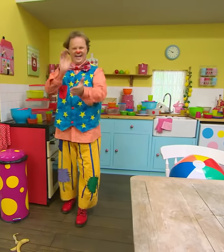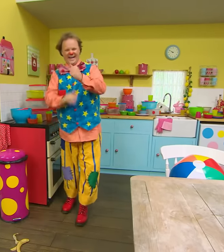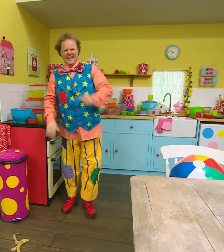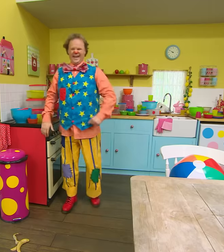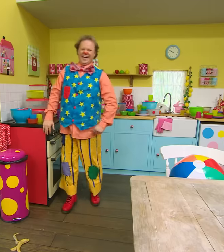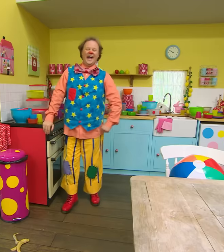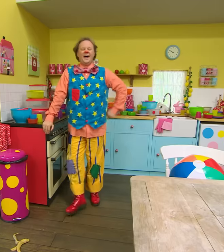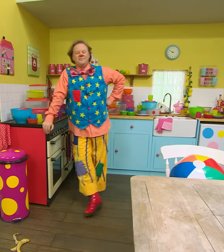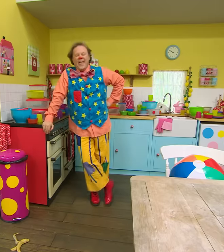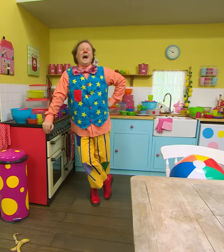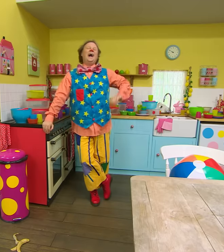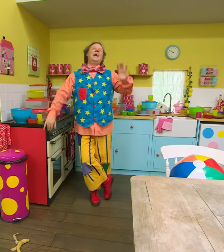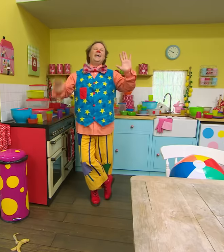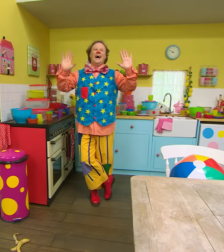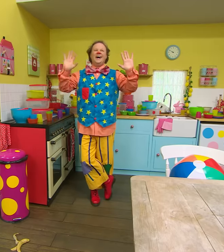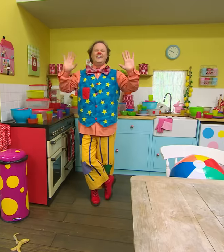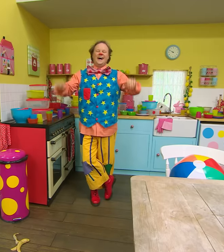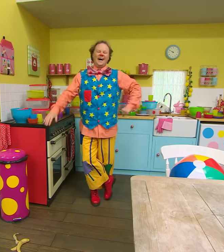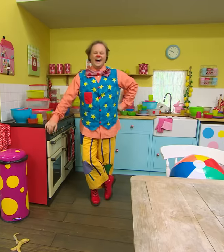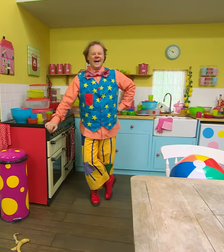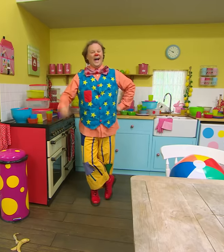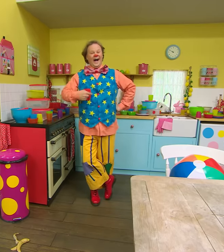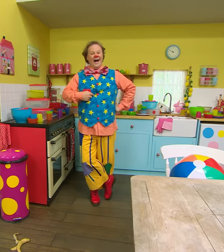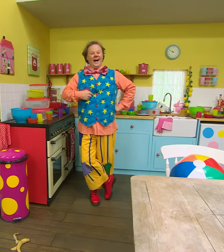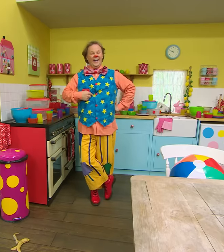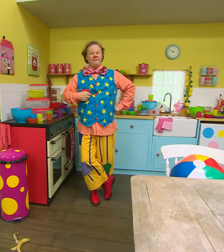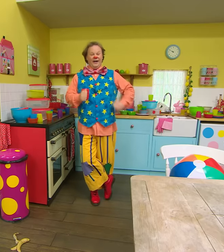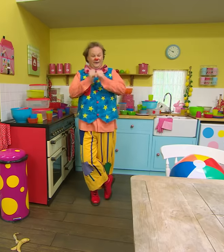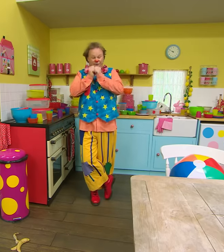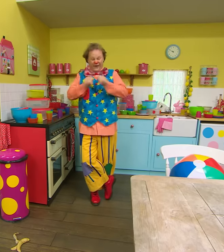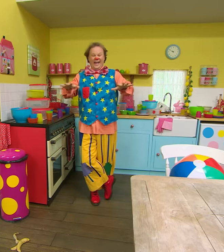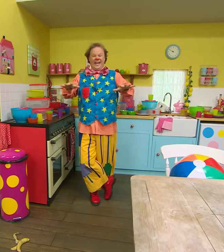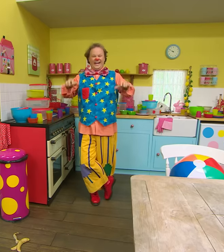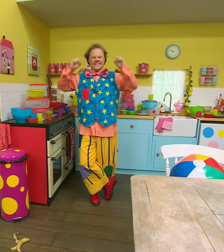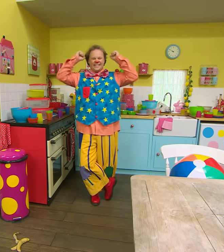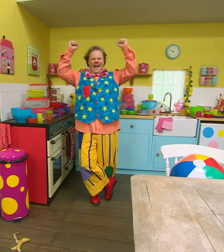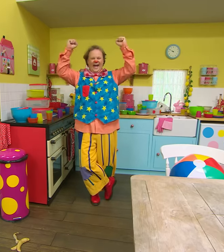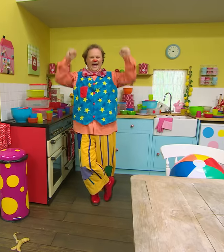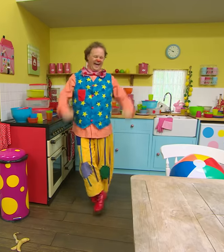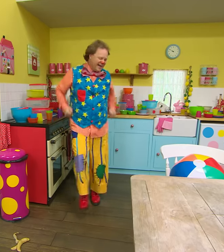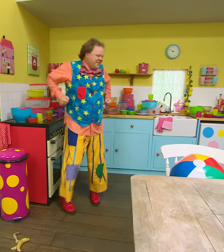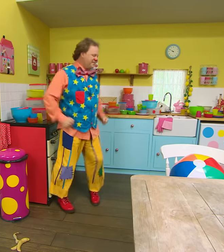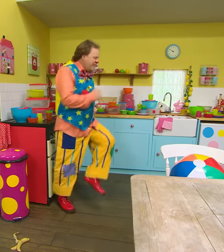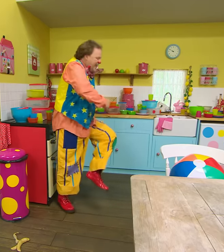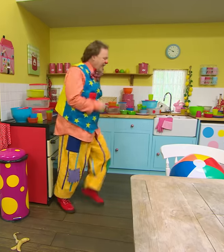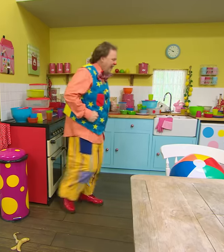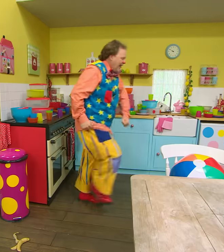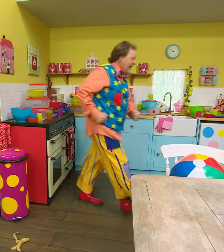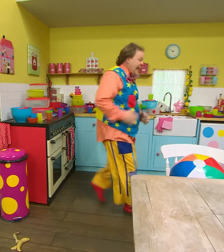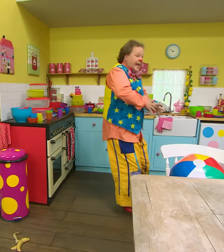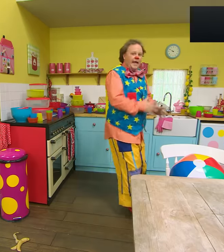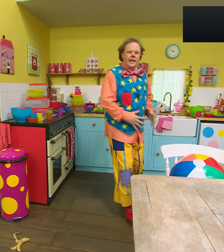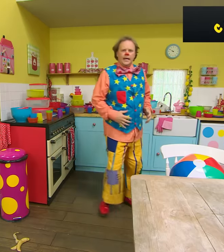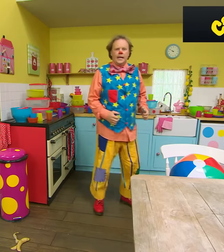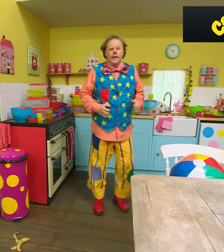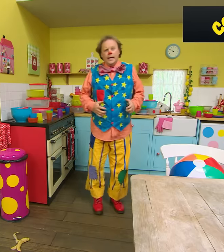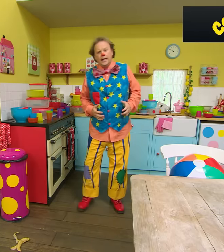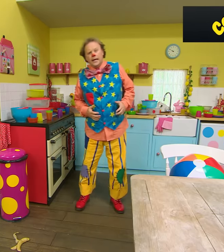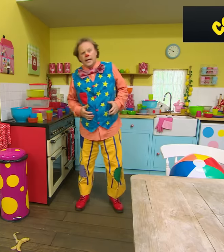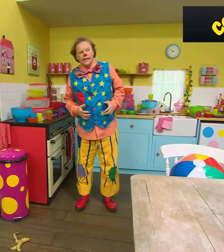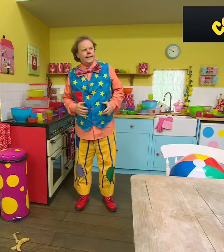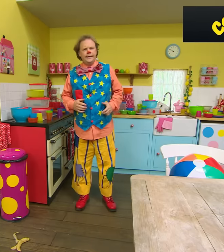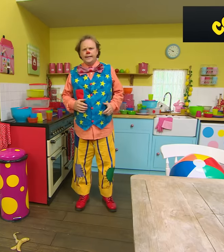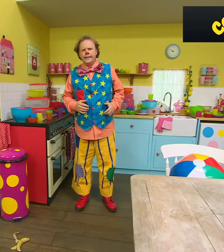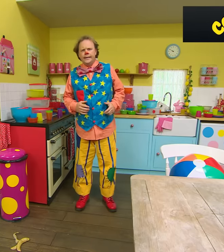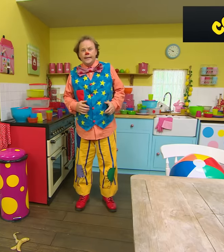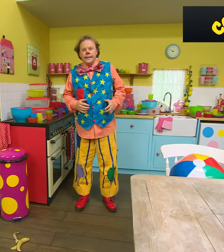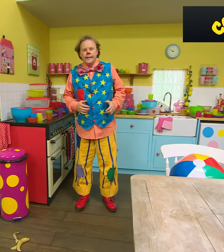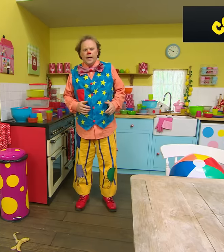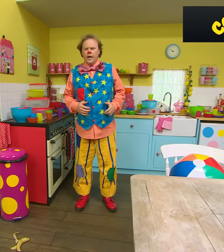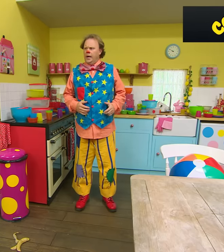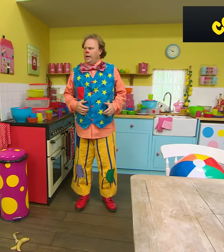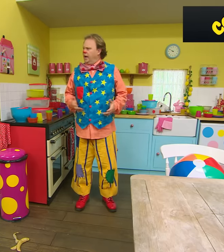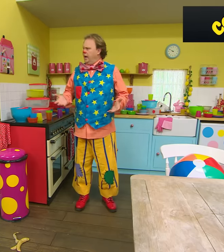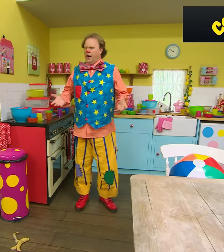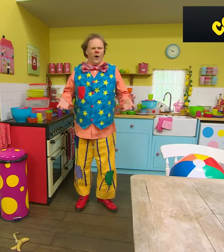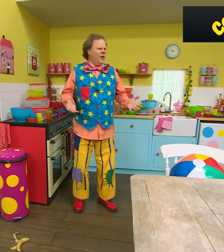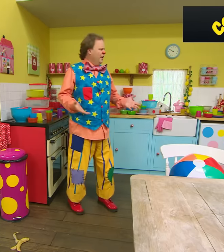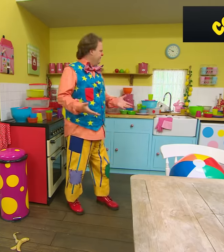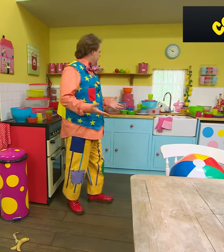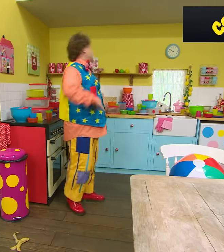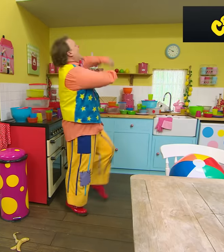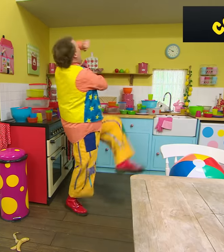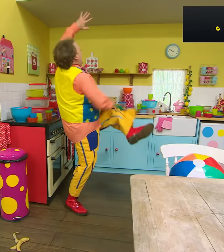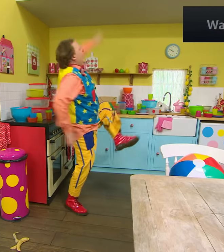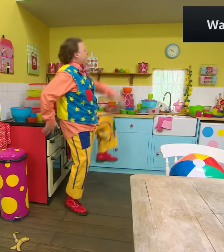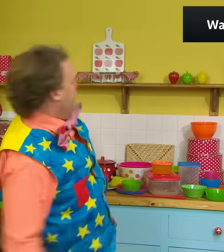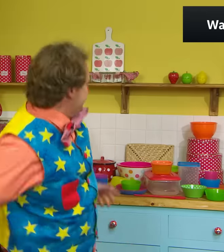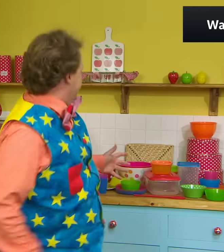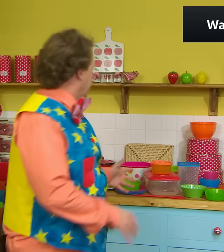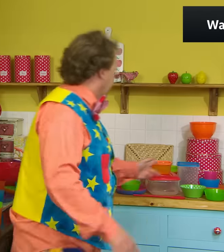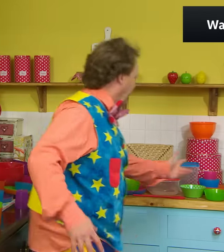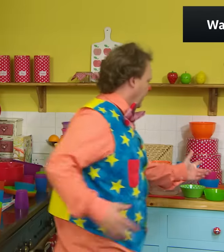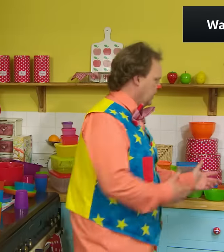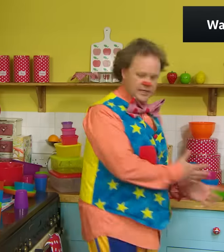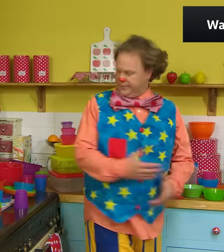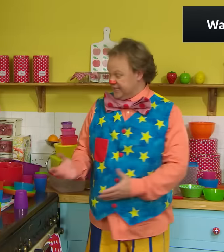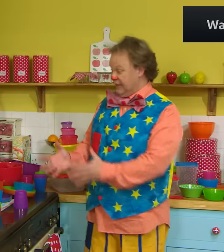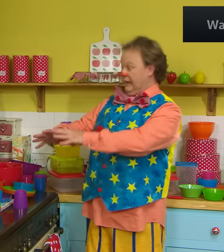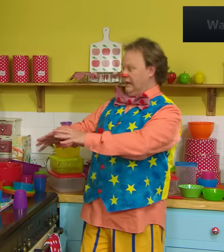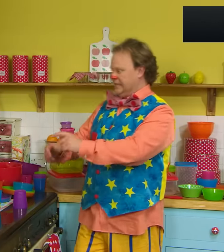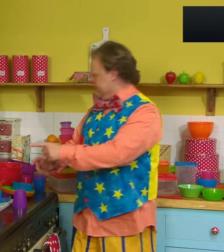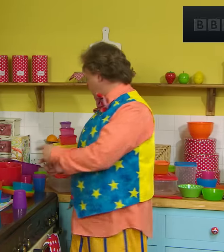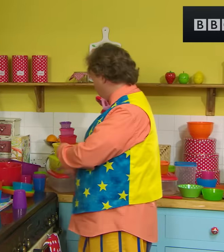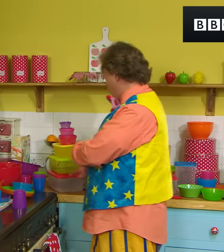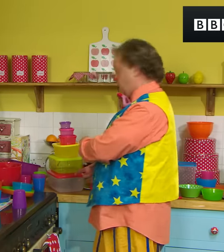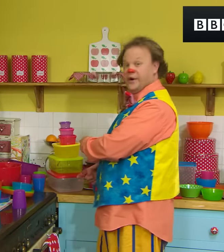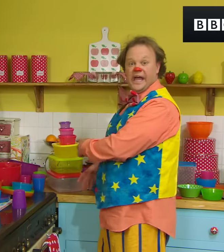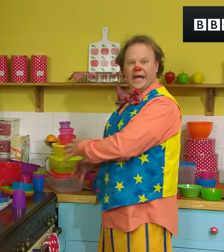mr tumble i know i've finished yeah wait all of the kitchen is messy and needs tidying